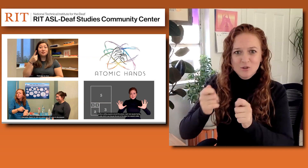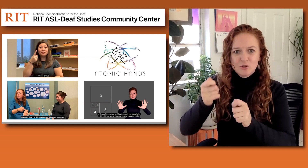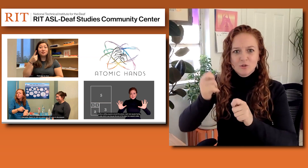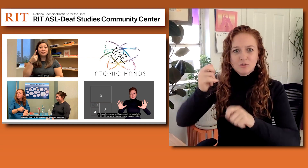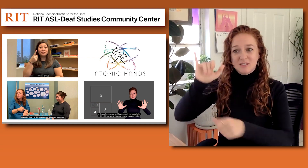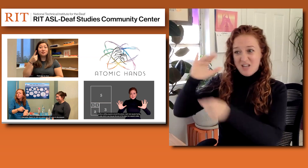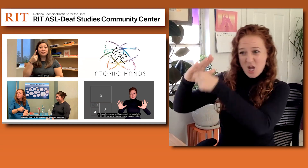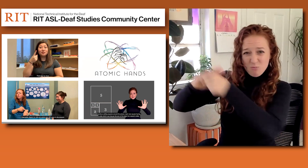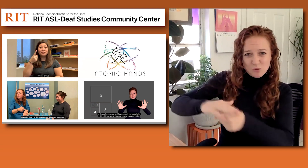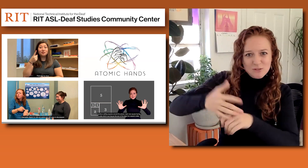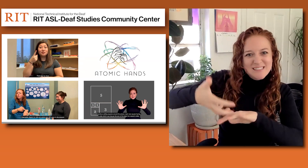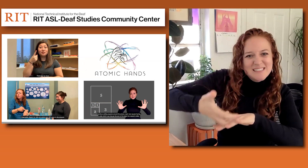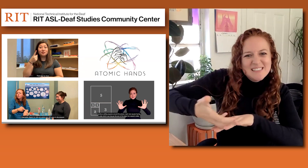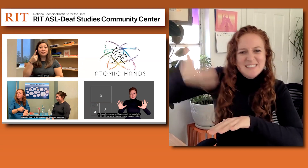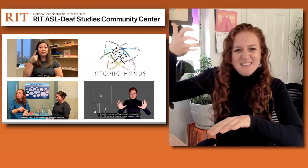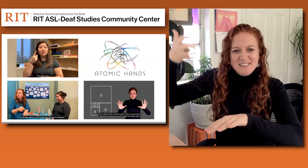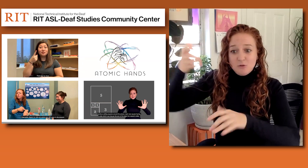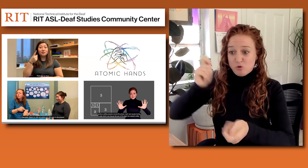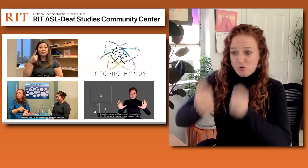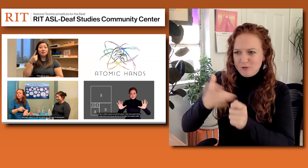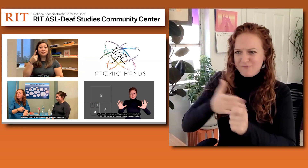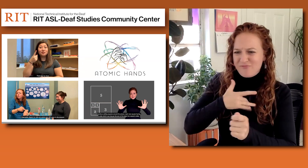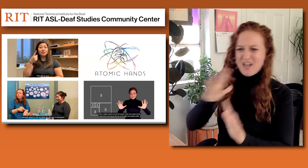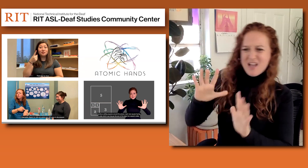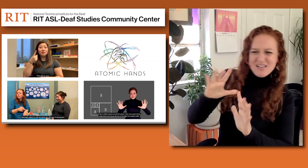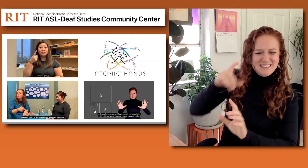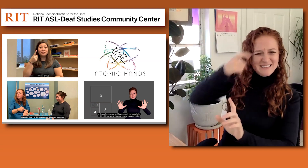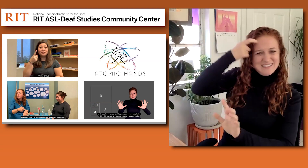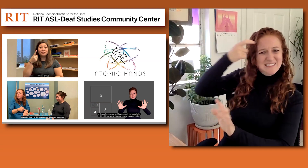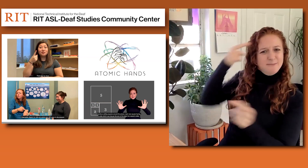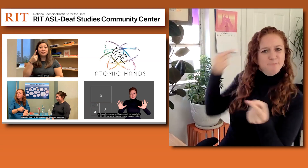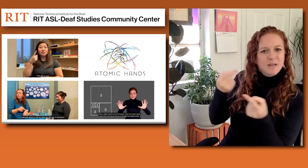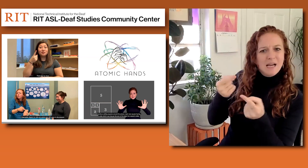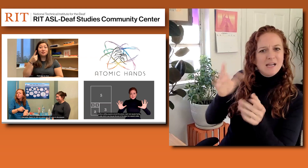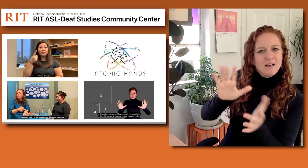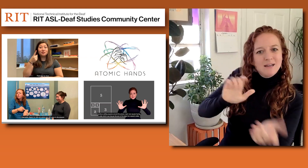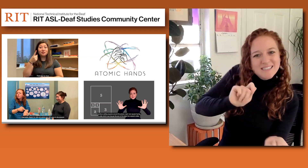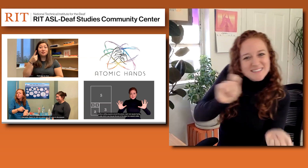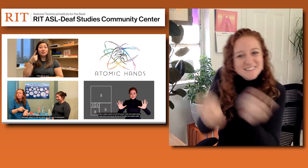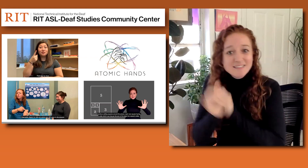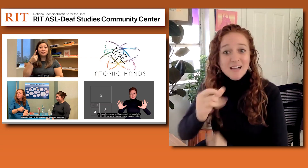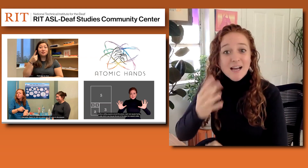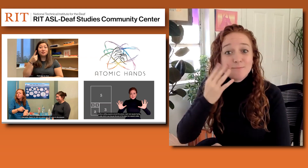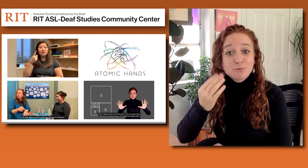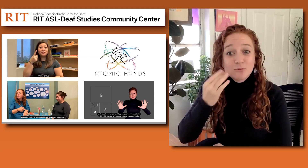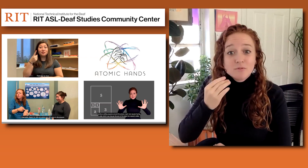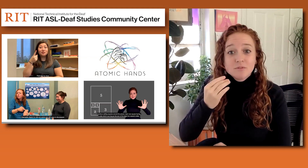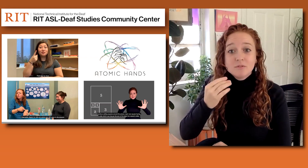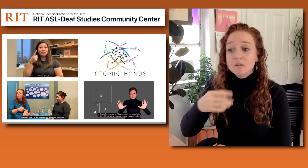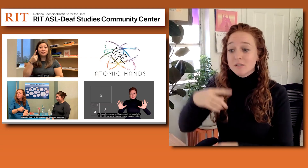and talk about its... its evolution and... and try to change that traumatic experience